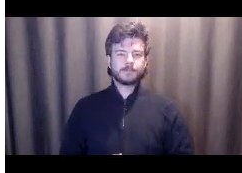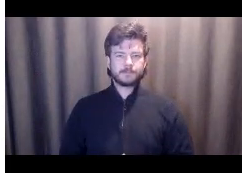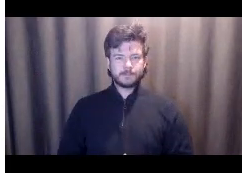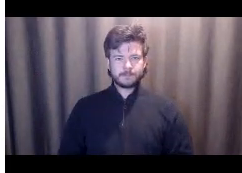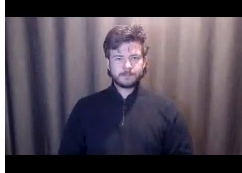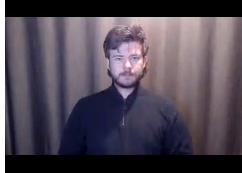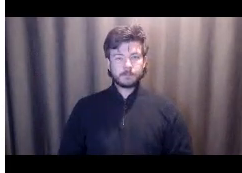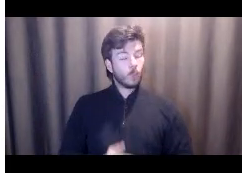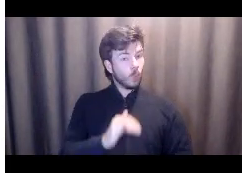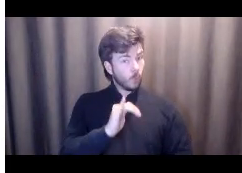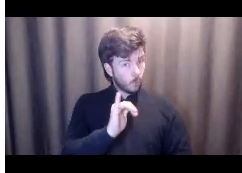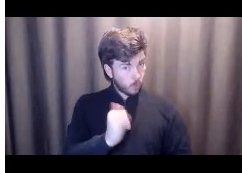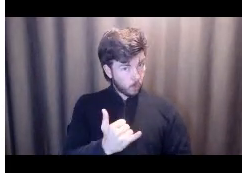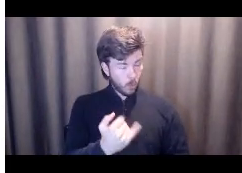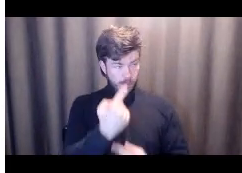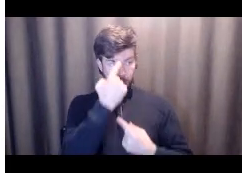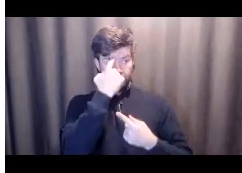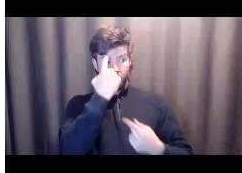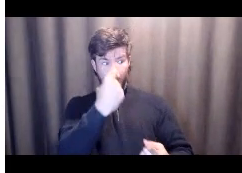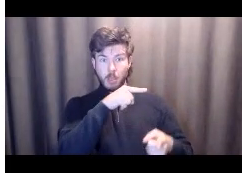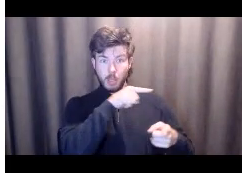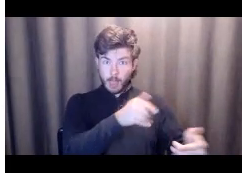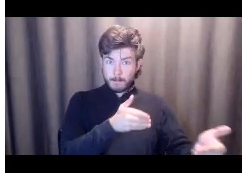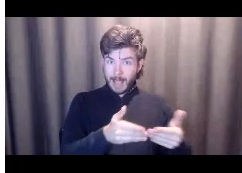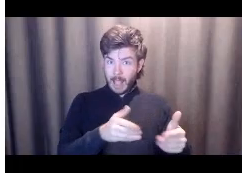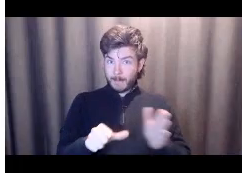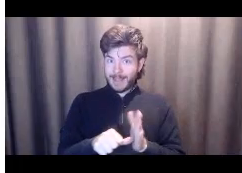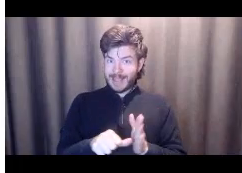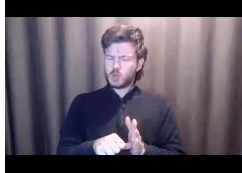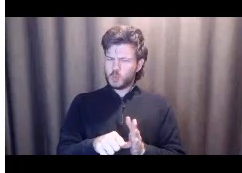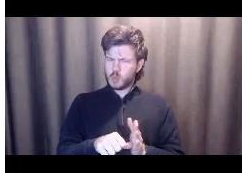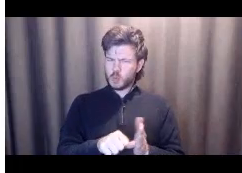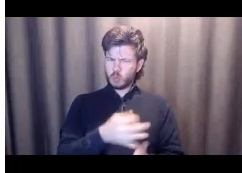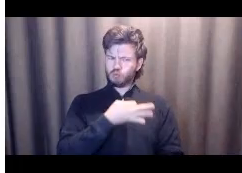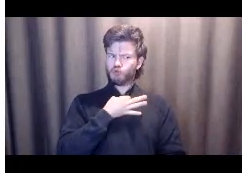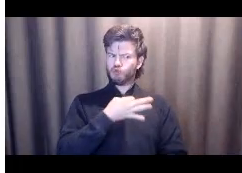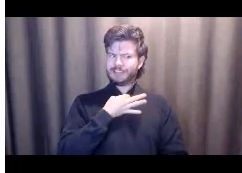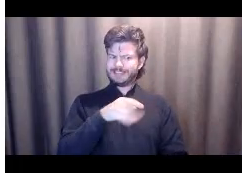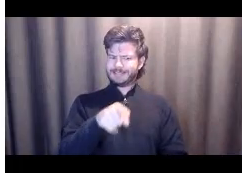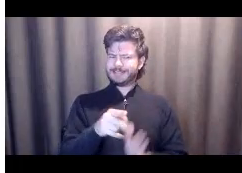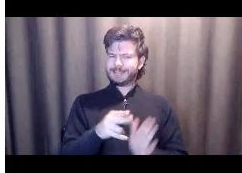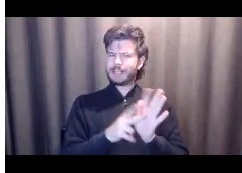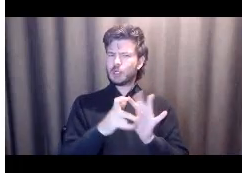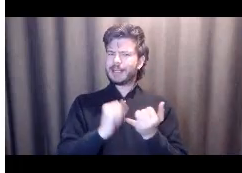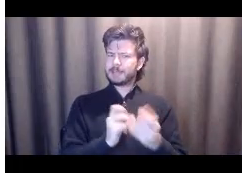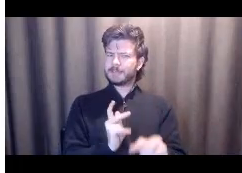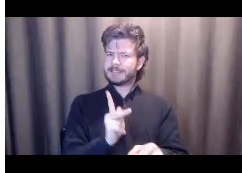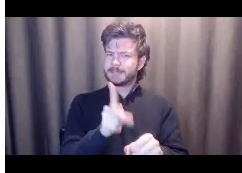harm to the participant, or if the person is unlikely to